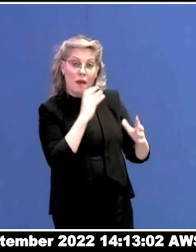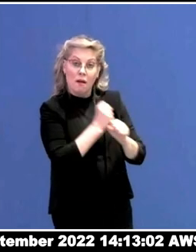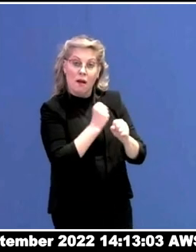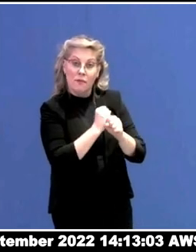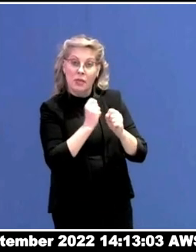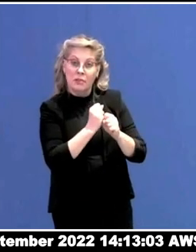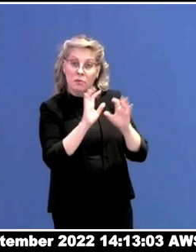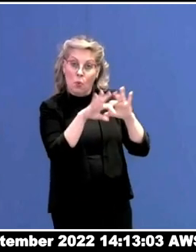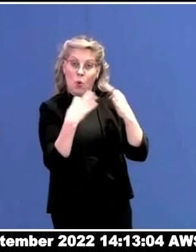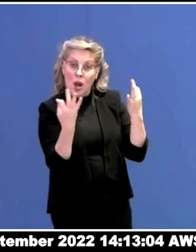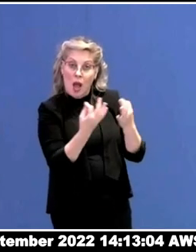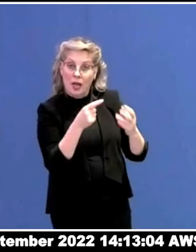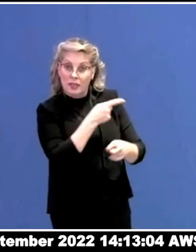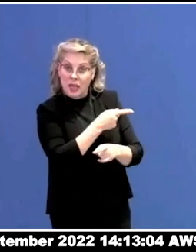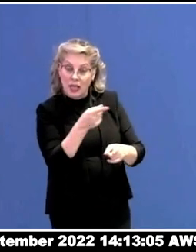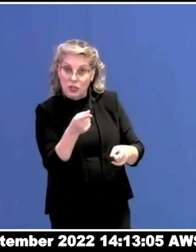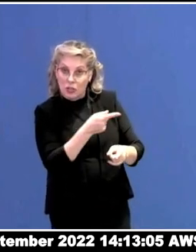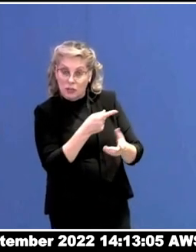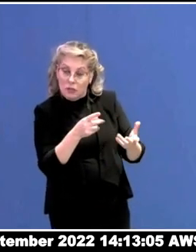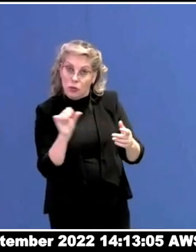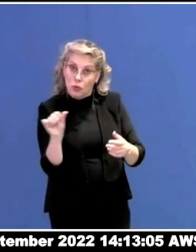disability end up criminalised and in prison is because of homelessness.